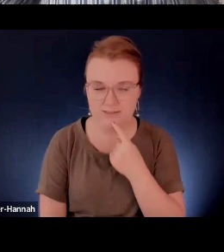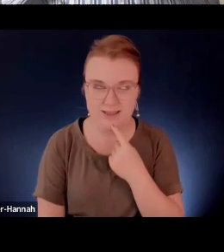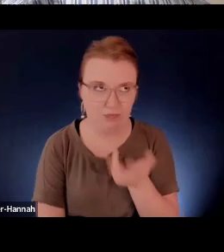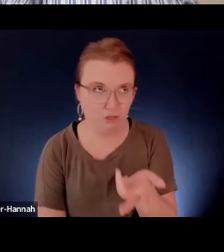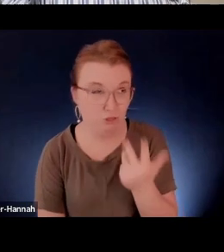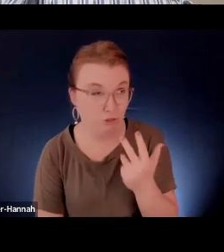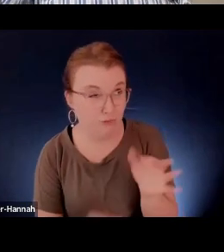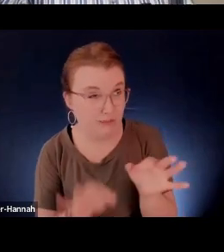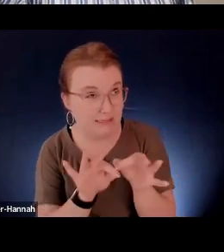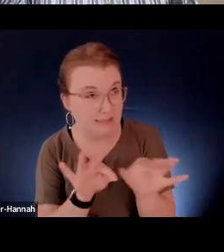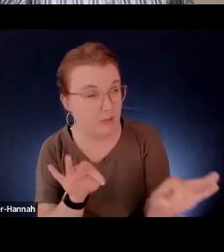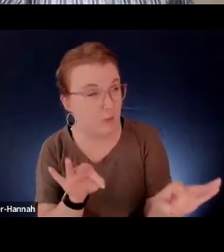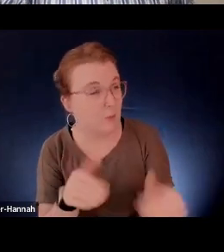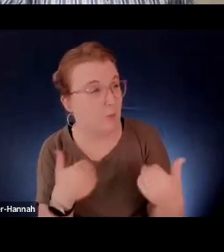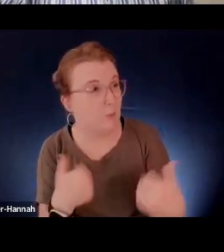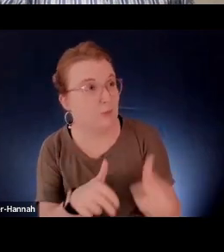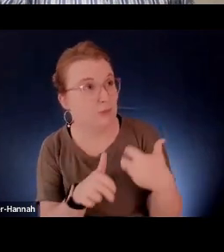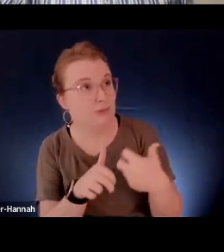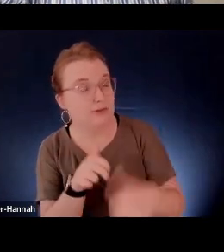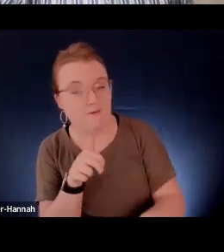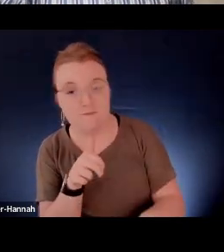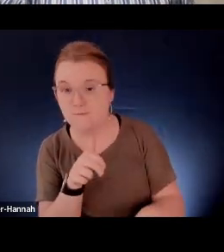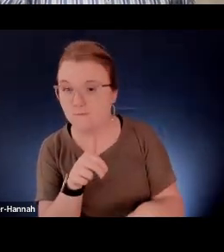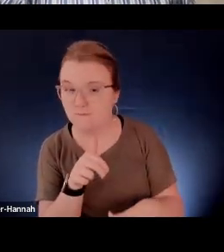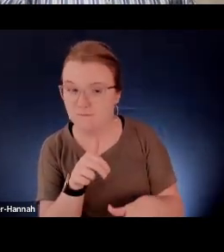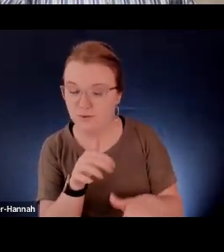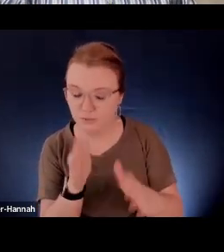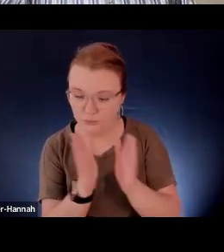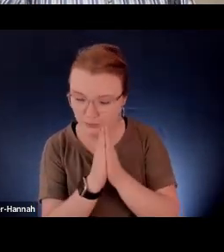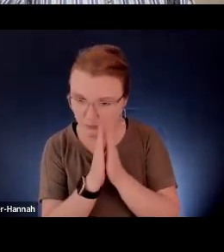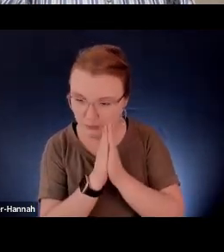Wow, that's tough. You put me on the spot here.